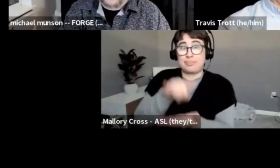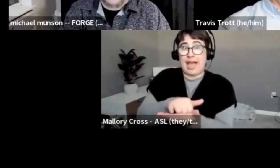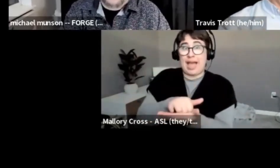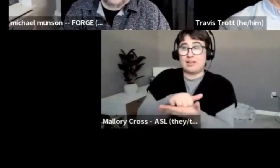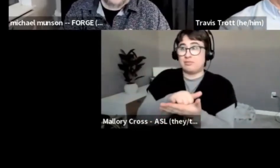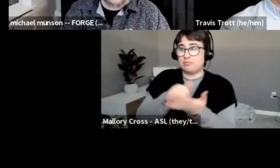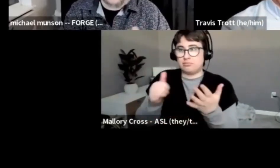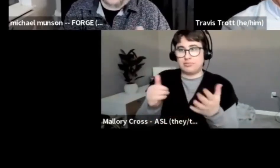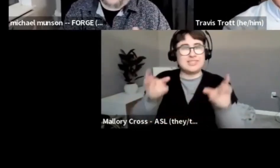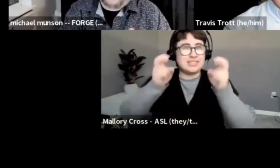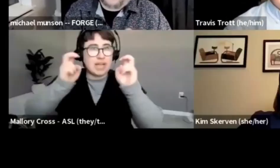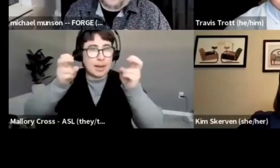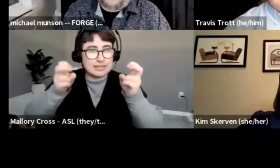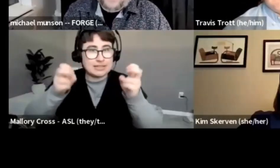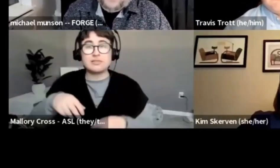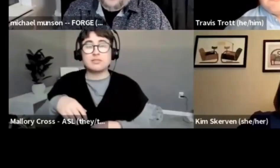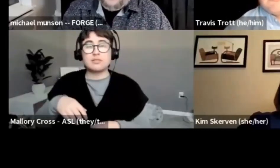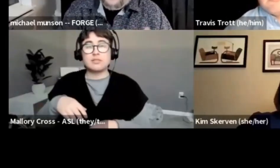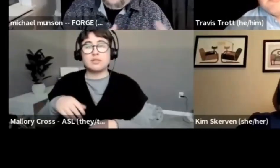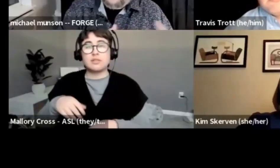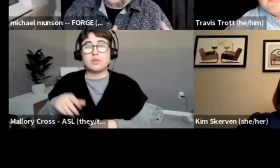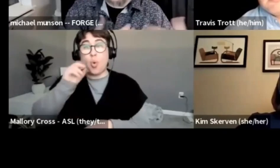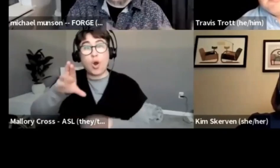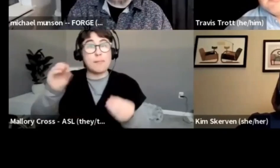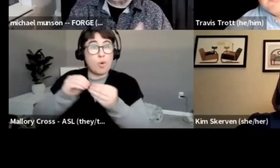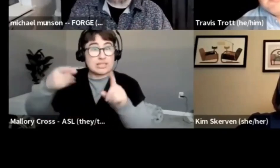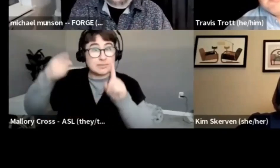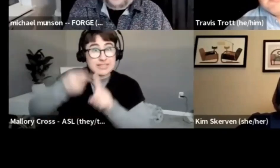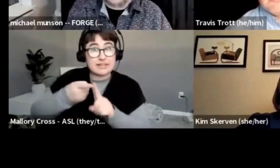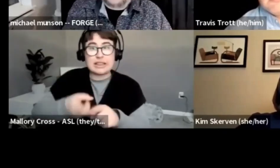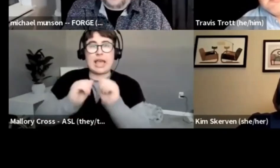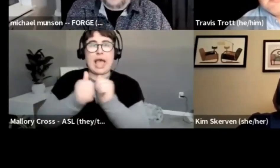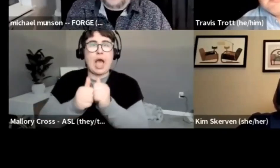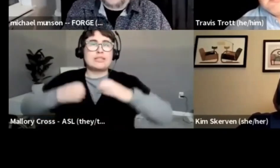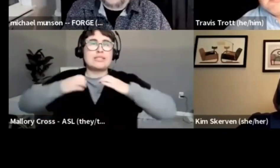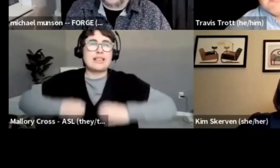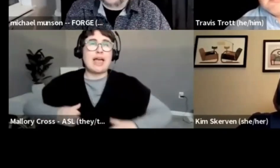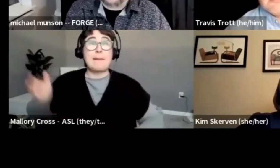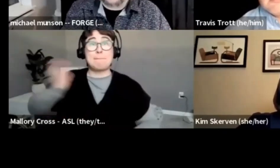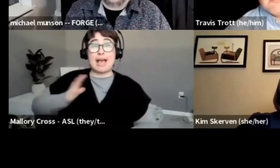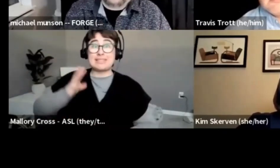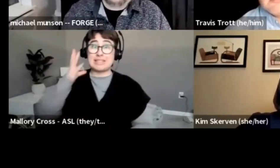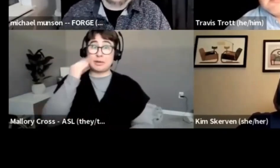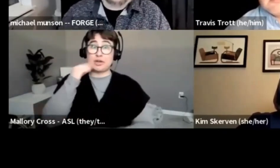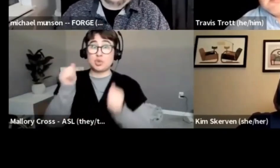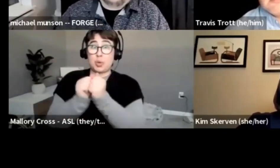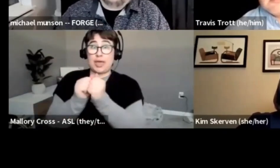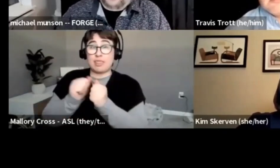in general or more specifically, how does a client's past experiences with service providers